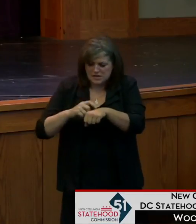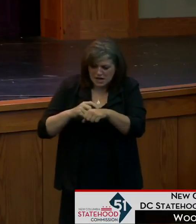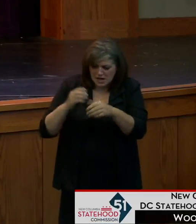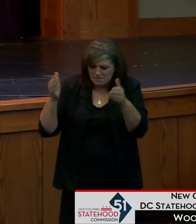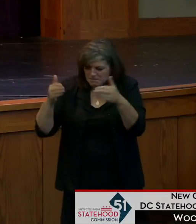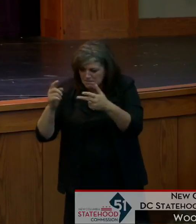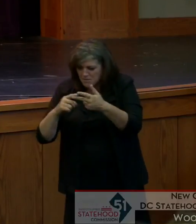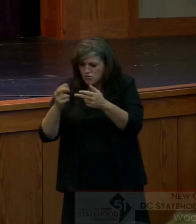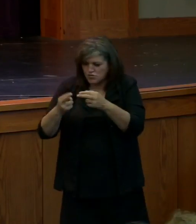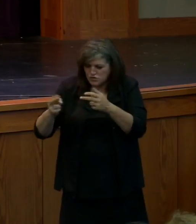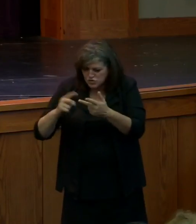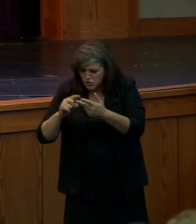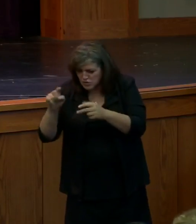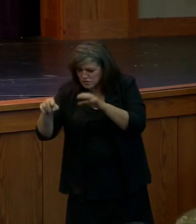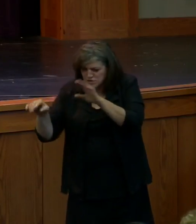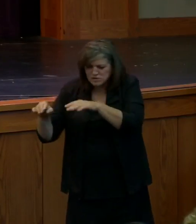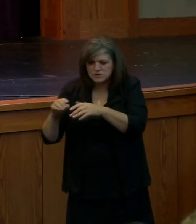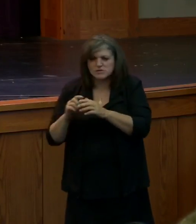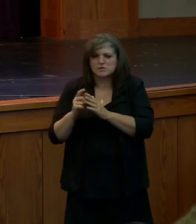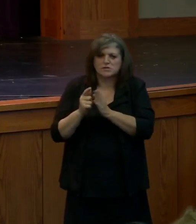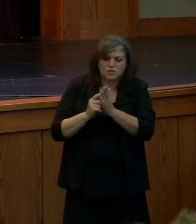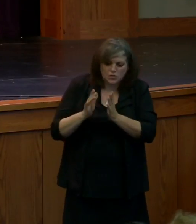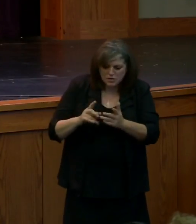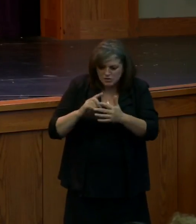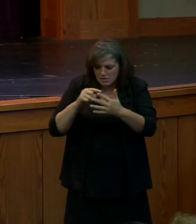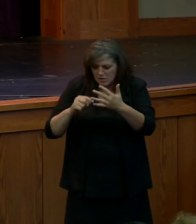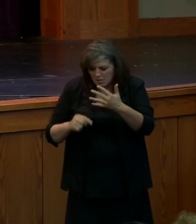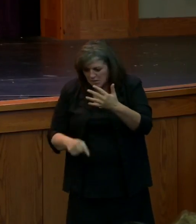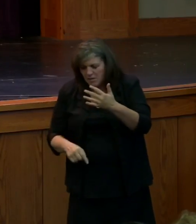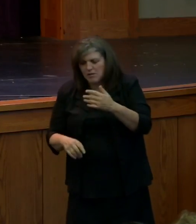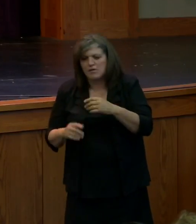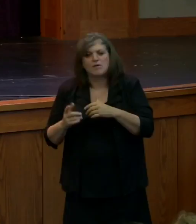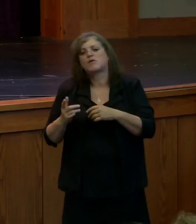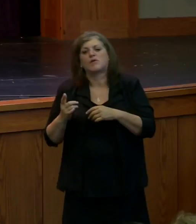FOR THE COMMISSION, THE LAWYERS BECAUSE WE WON'T ALL BE LAWYERS